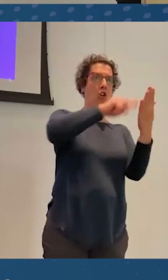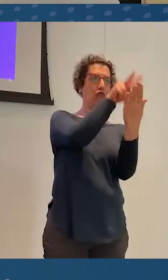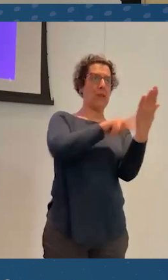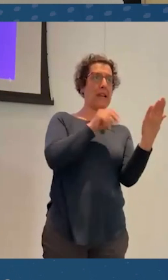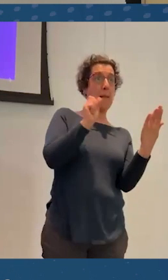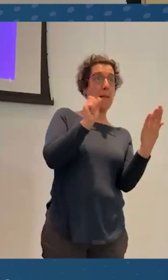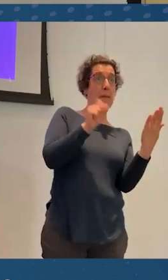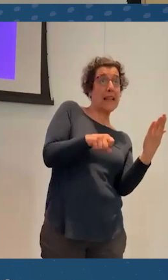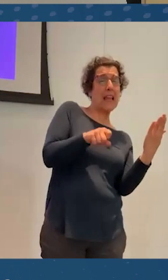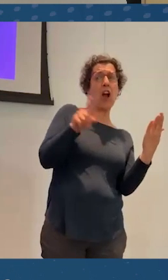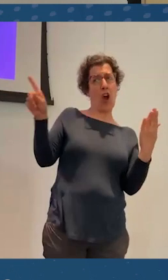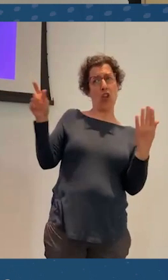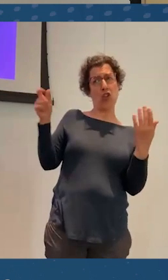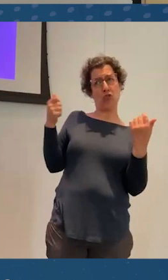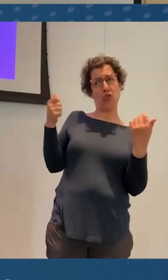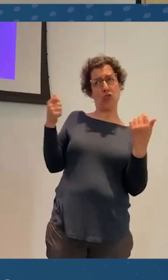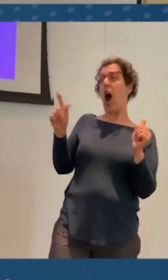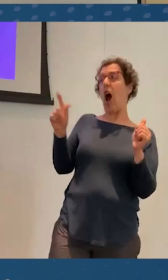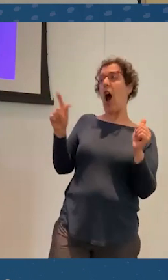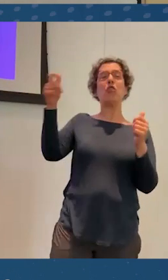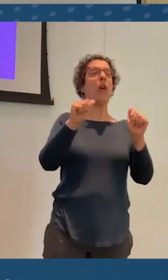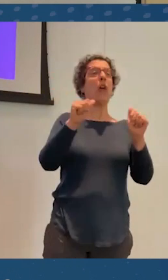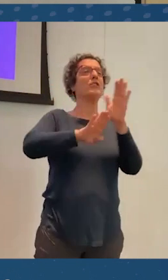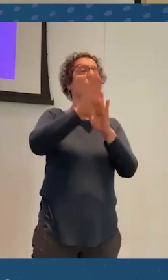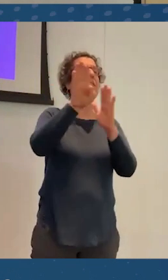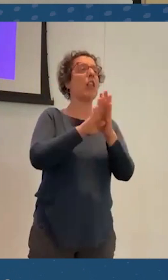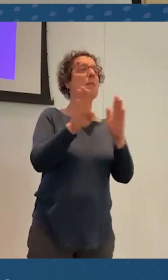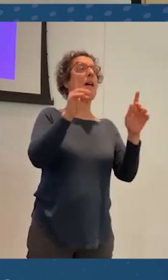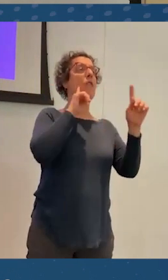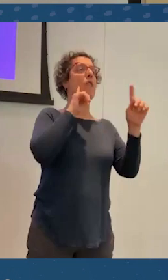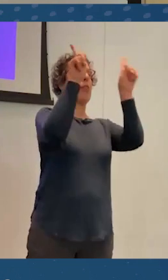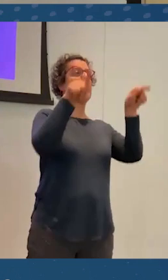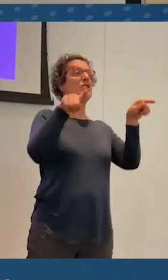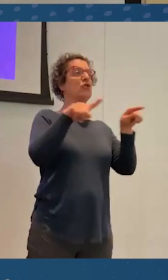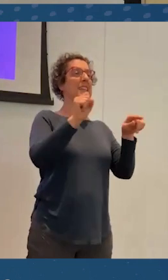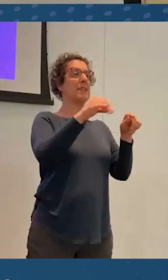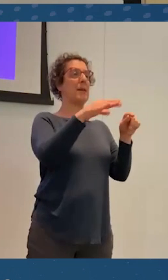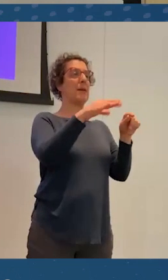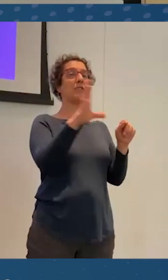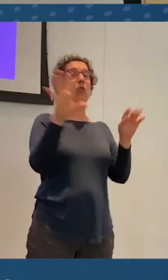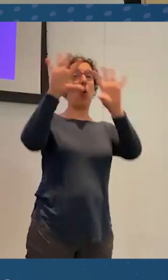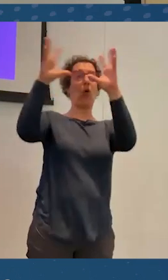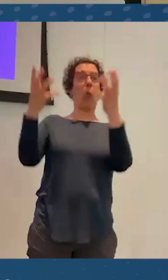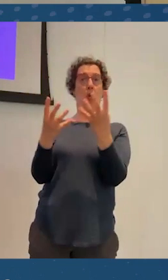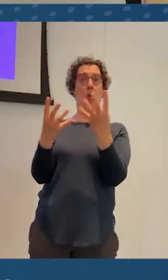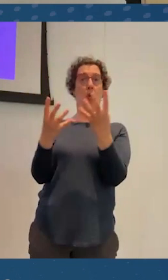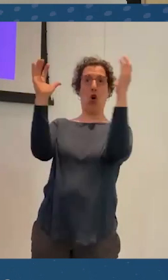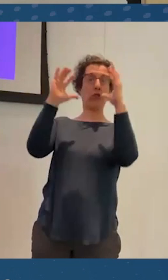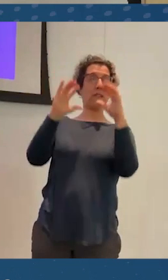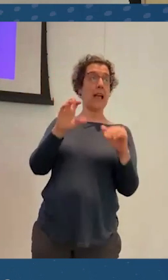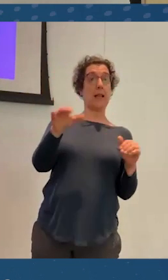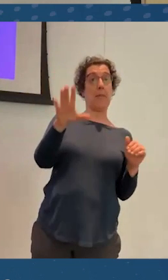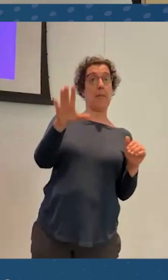trying to develop for screen space or world space for maximum readability and responsiveness? And what has been the difficulties with that